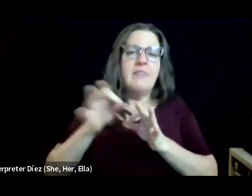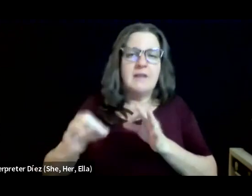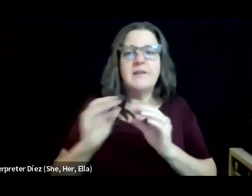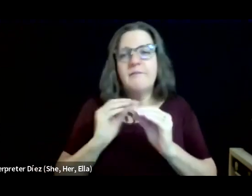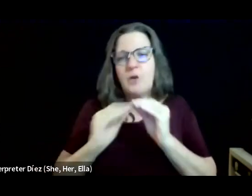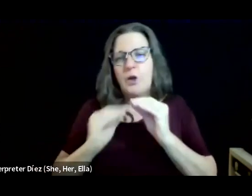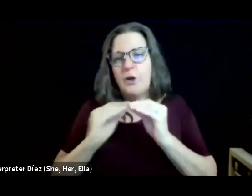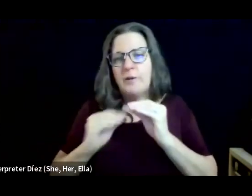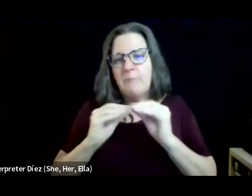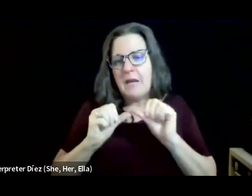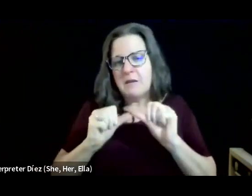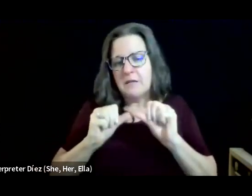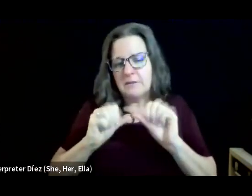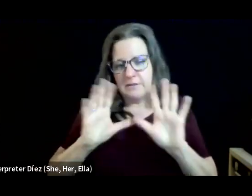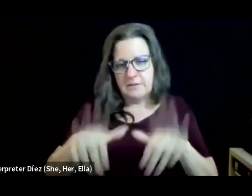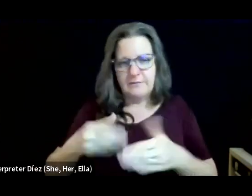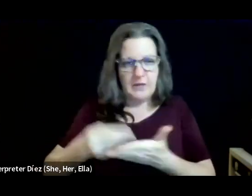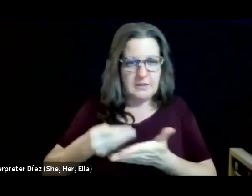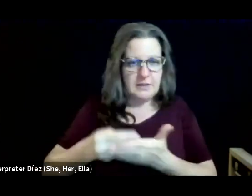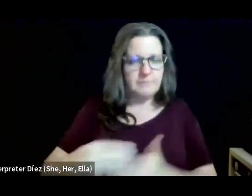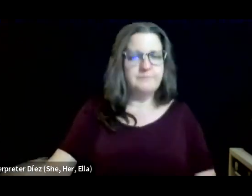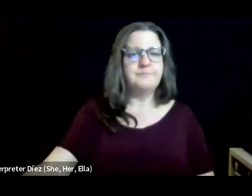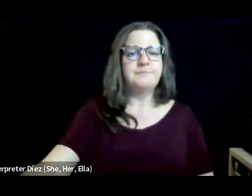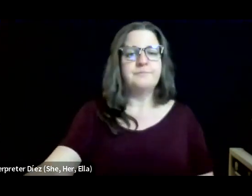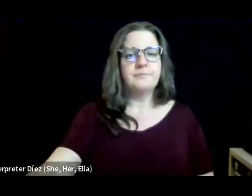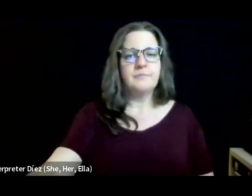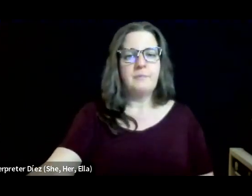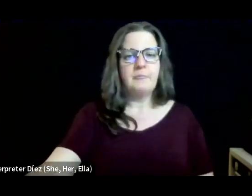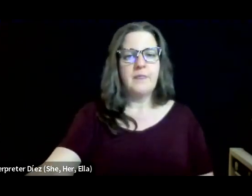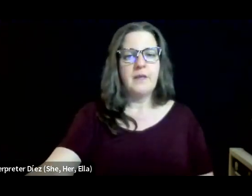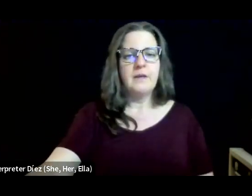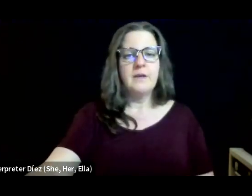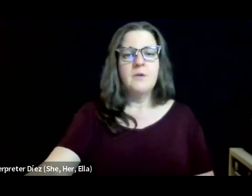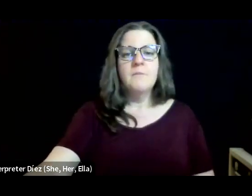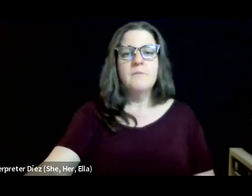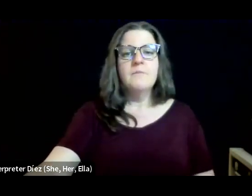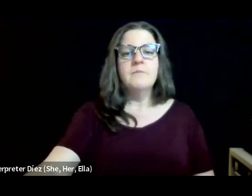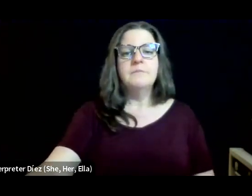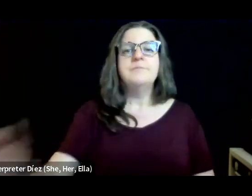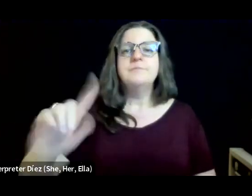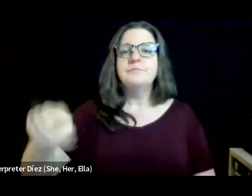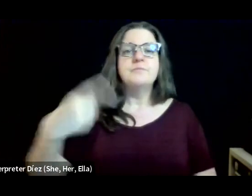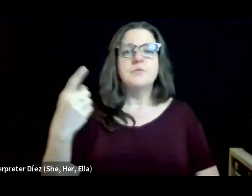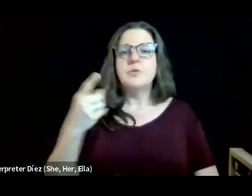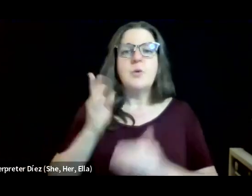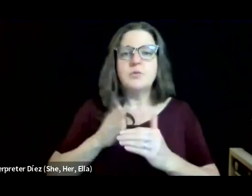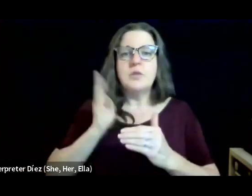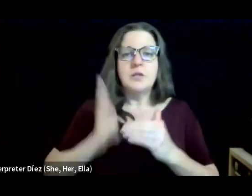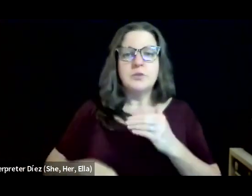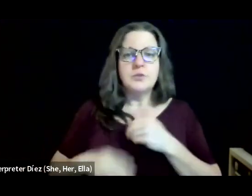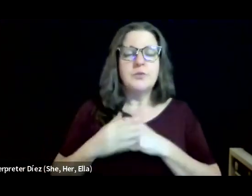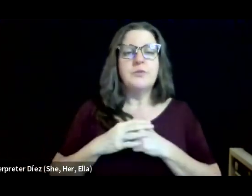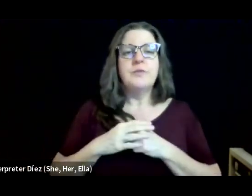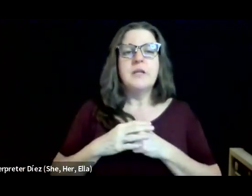So just to finish up, what does the political- political outlook for next year look like?